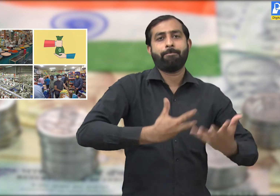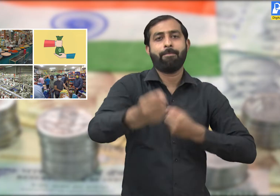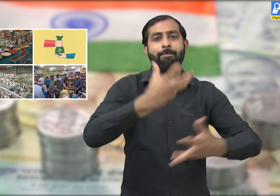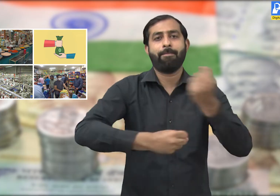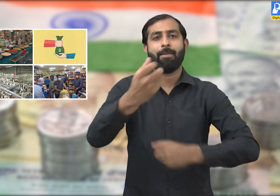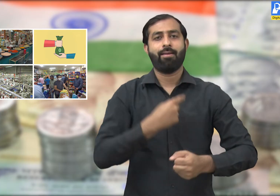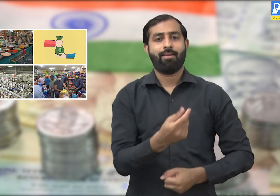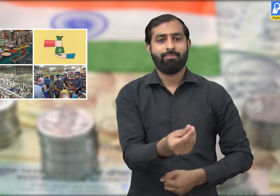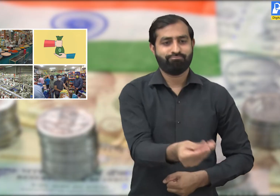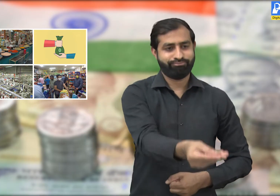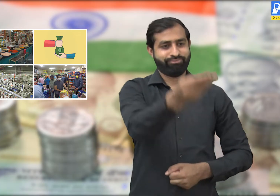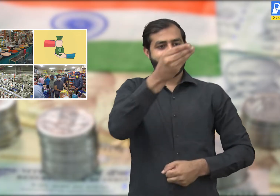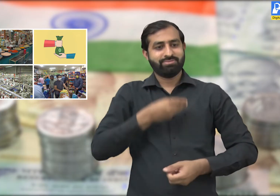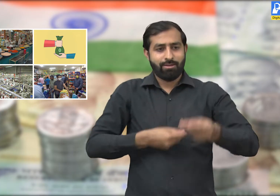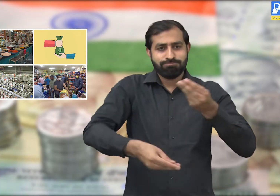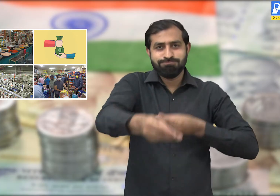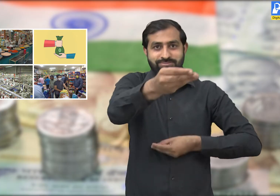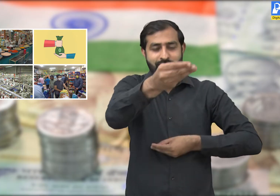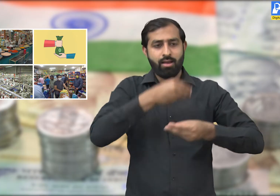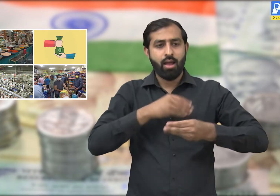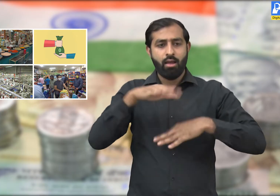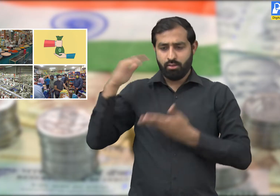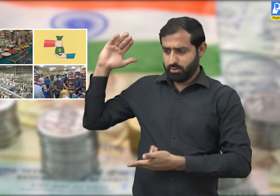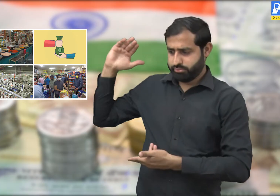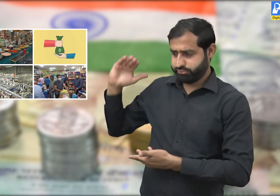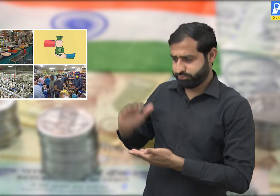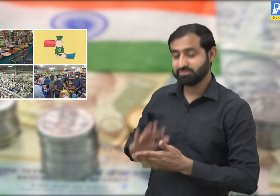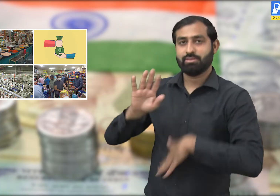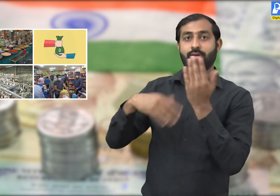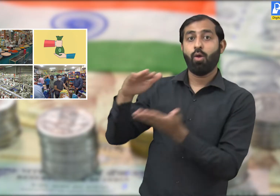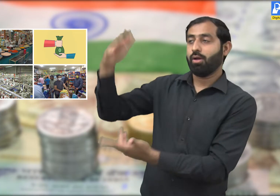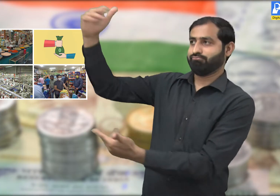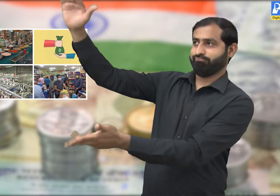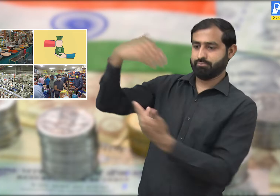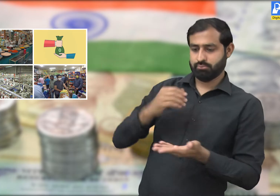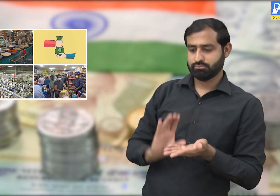Customers will purchase the goods from my grocery shop and in return pay me money.